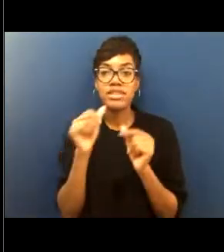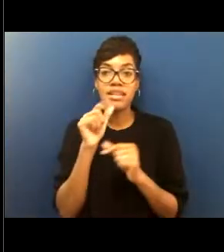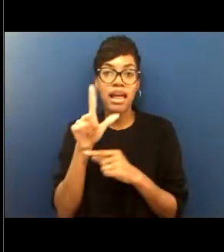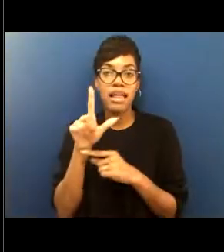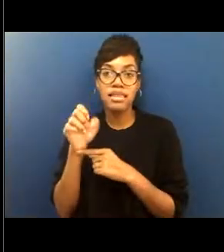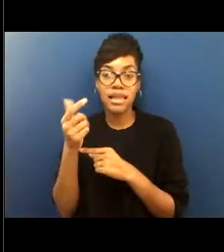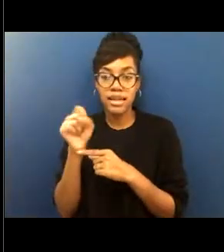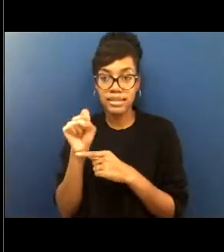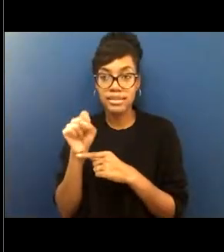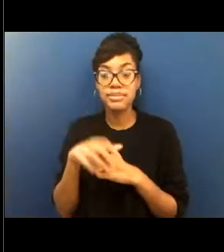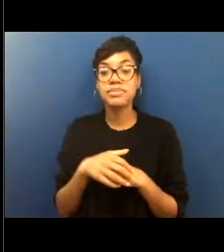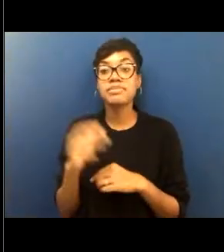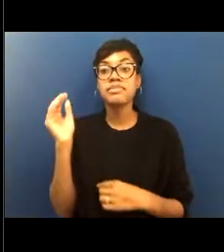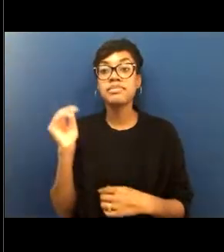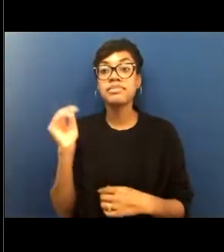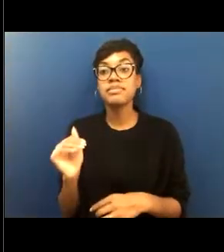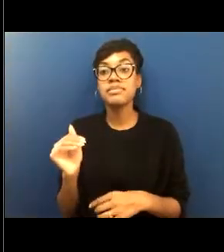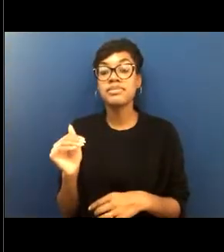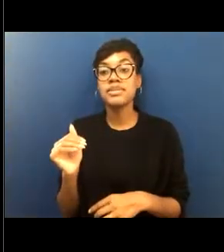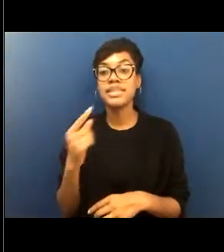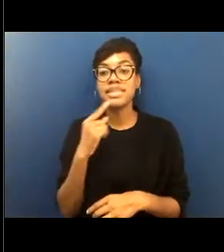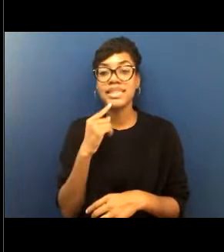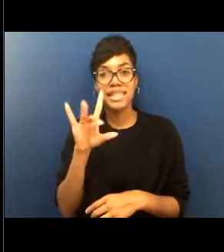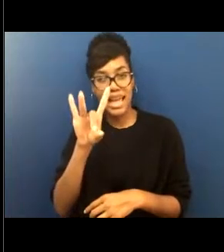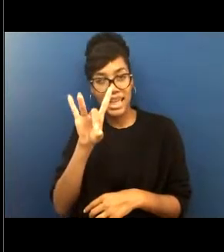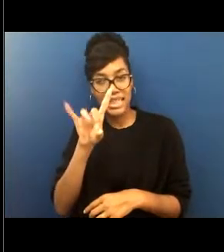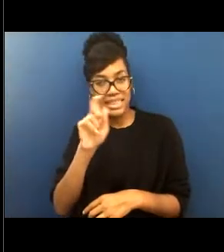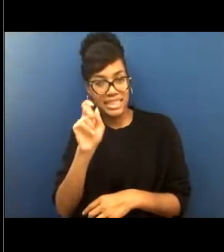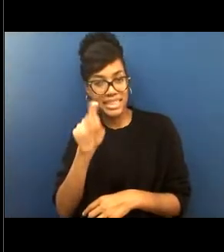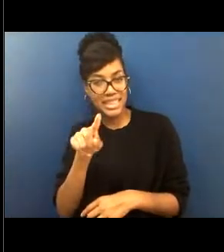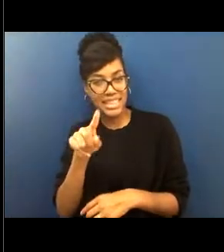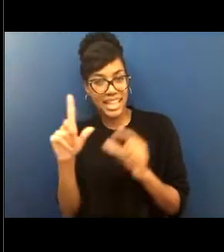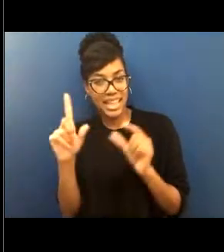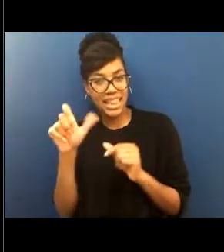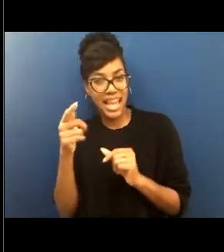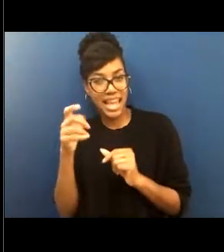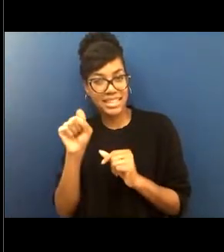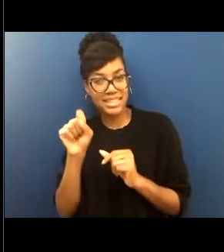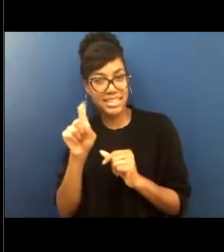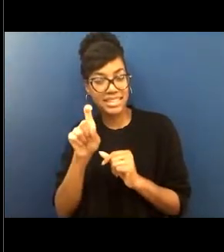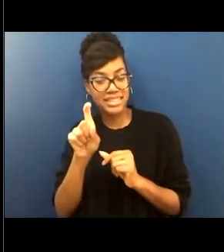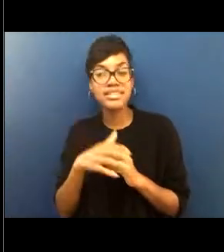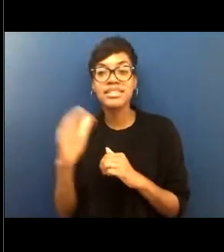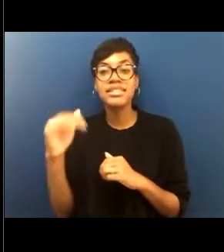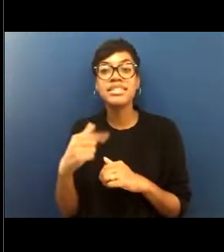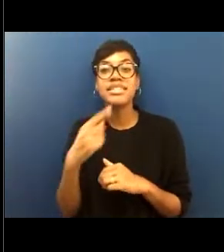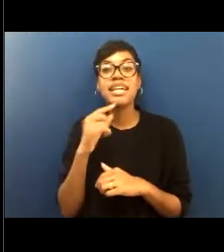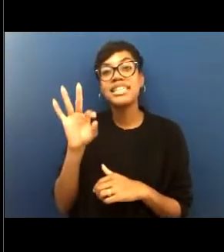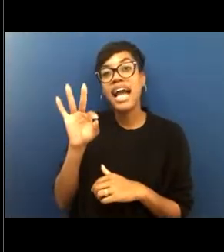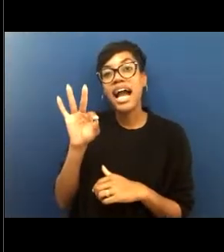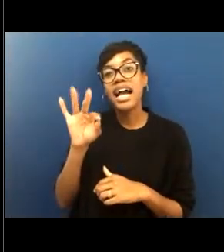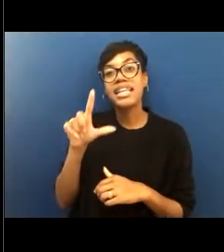Summerlyn is saying, that it has eight question mark legs. Rena is saying, that it has nine legs with two claws.